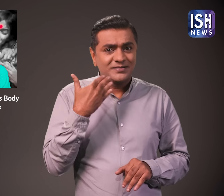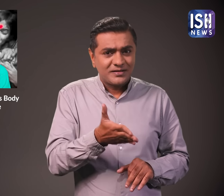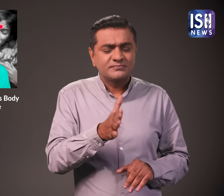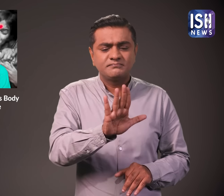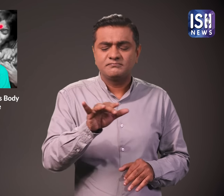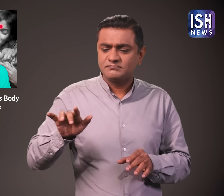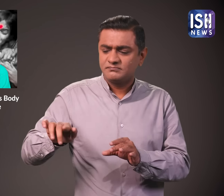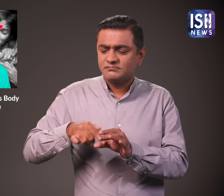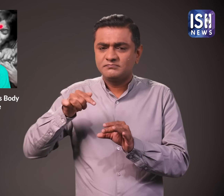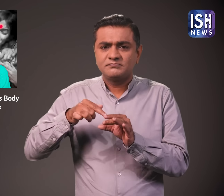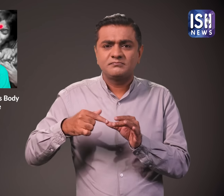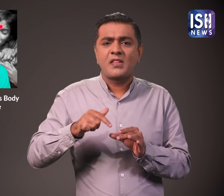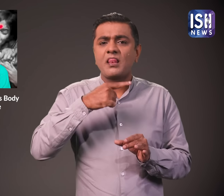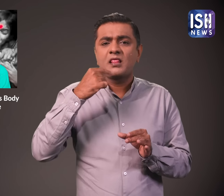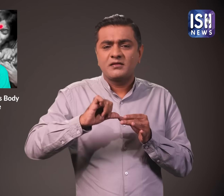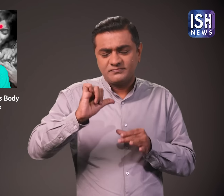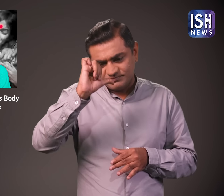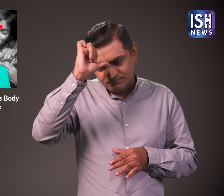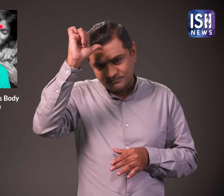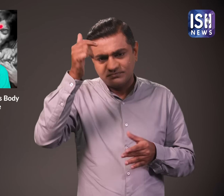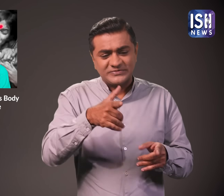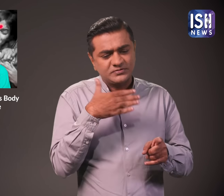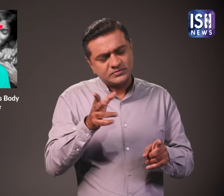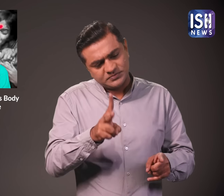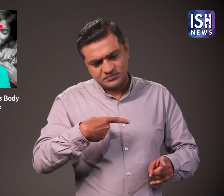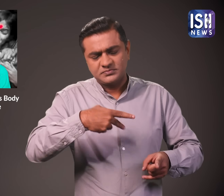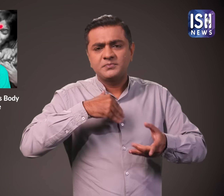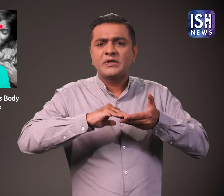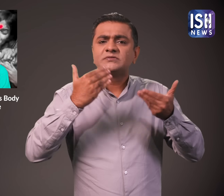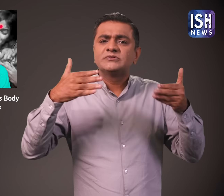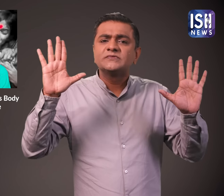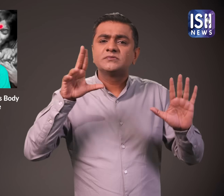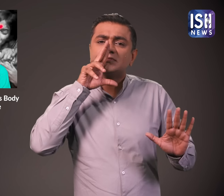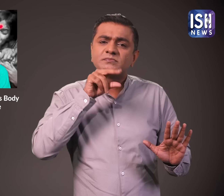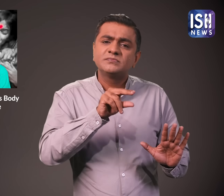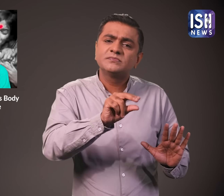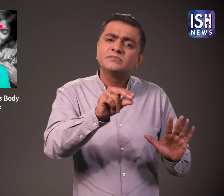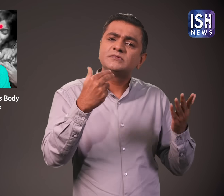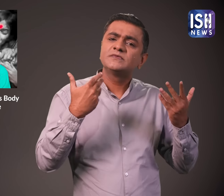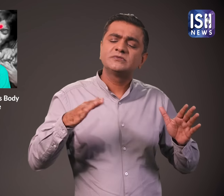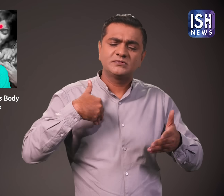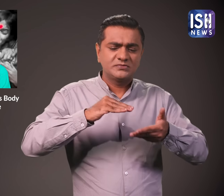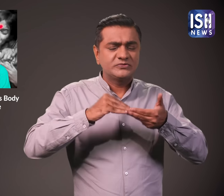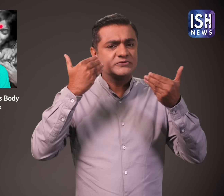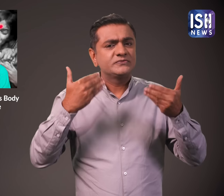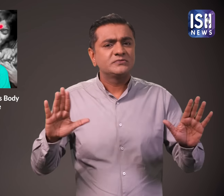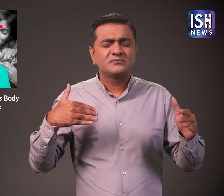Since Saksham was dead, she applied vermilion on her forehead, claiming she had married him.